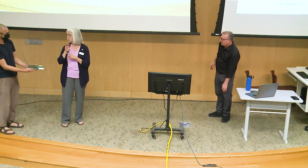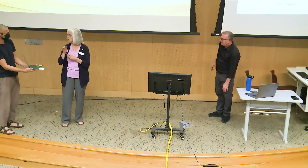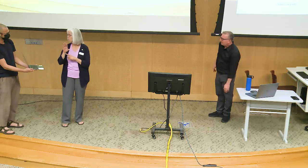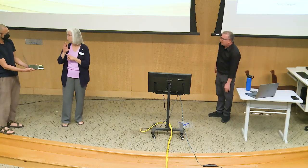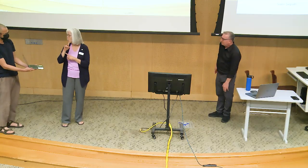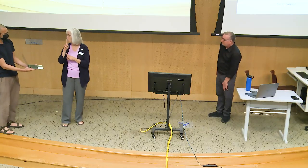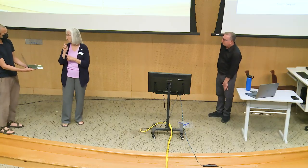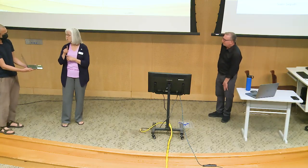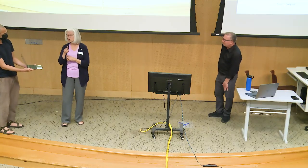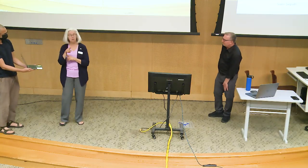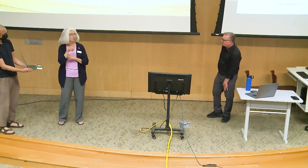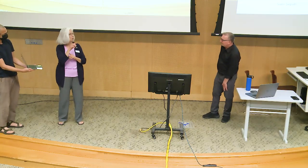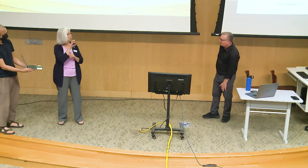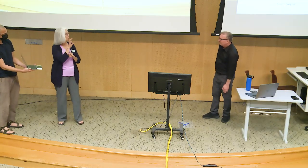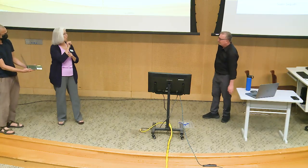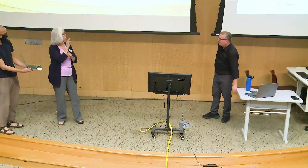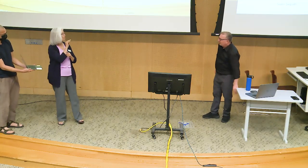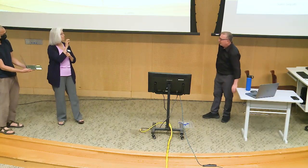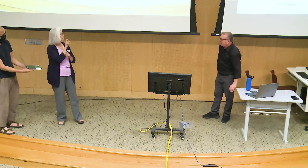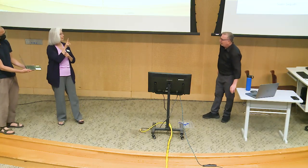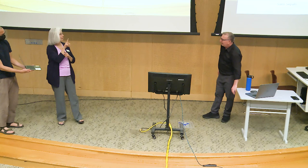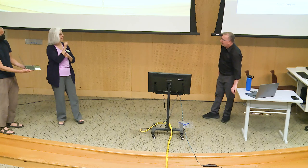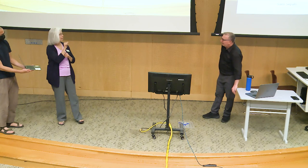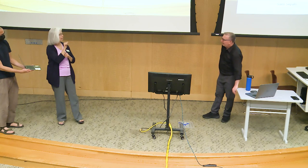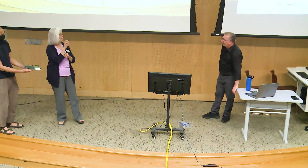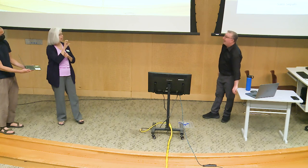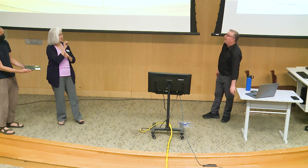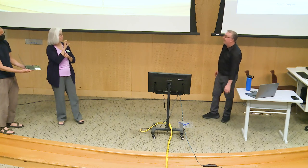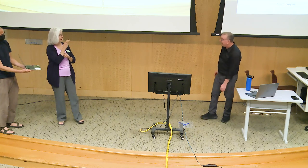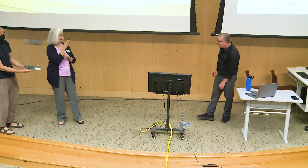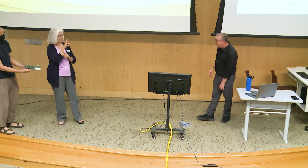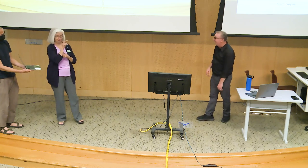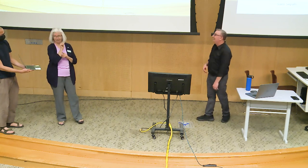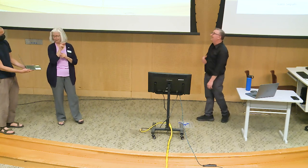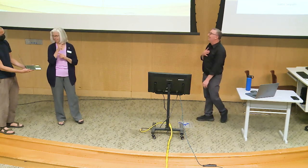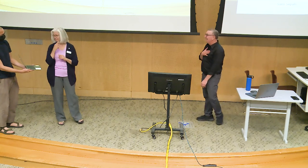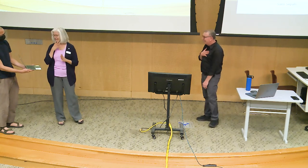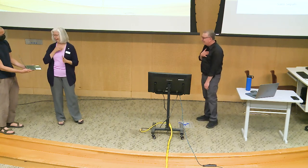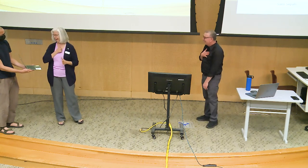So, someone from Zoom. Her name is Carmela Cochran.